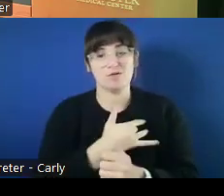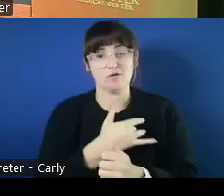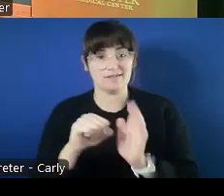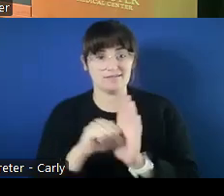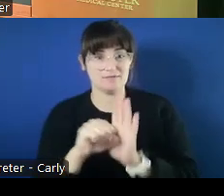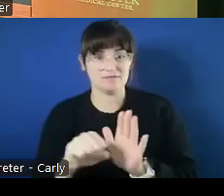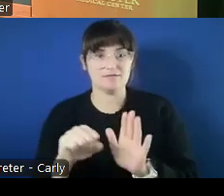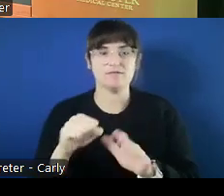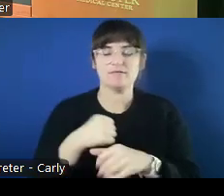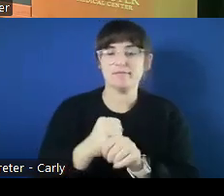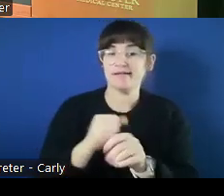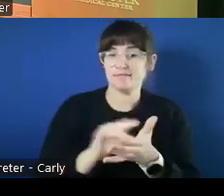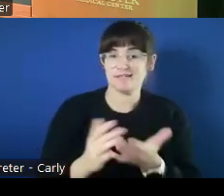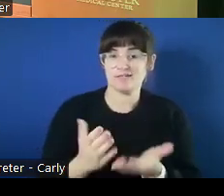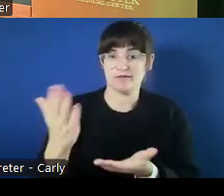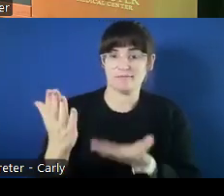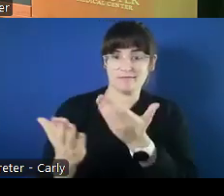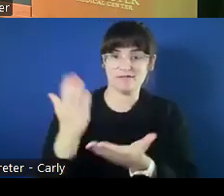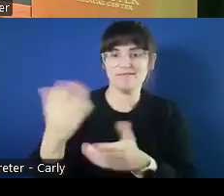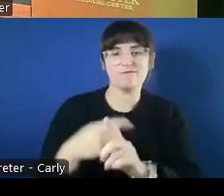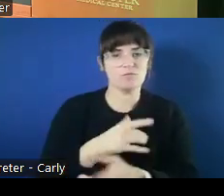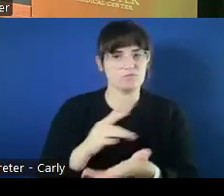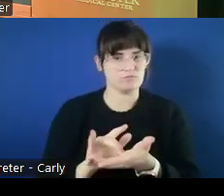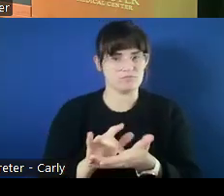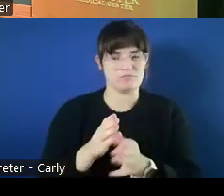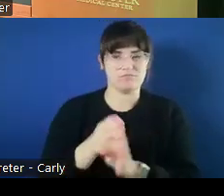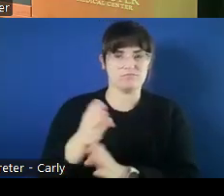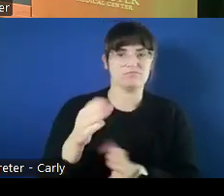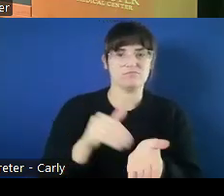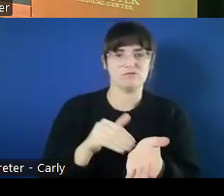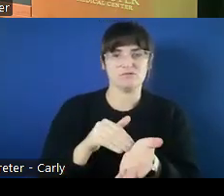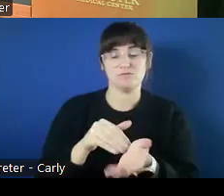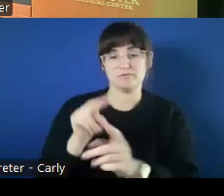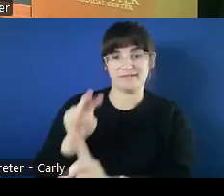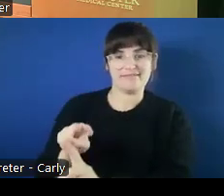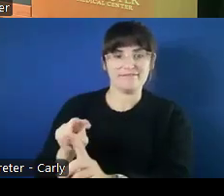make medication recommendations from a cardiac perspective um and then they also tried to deliver